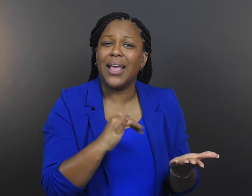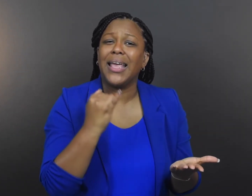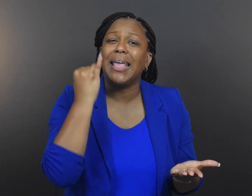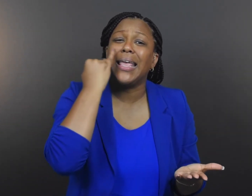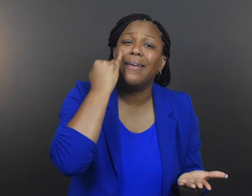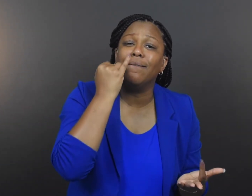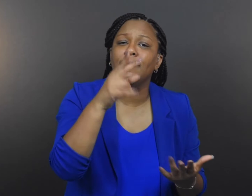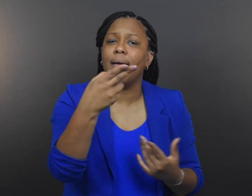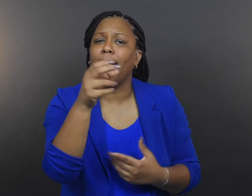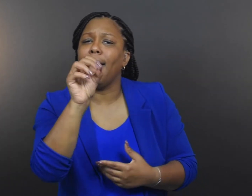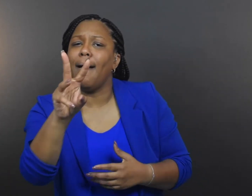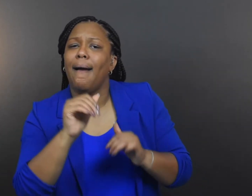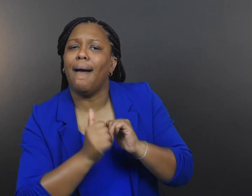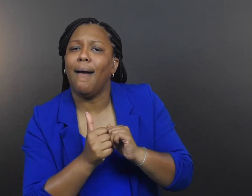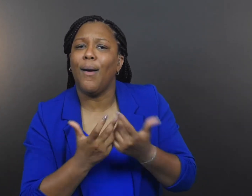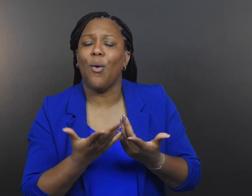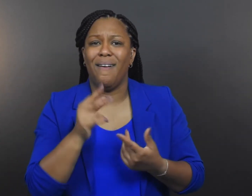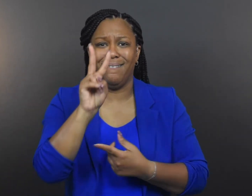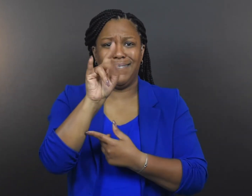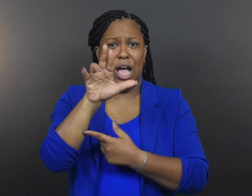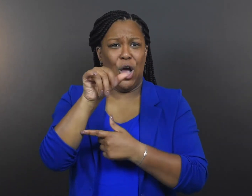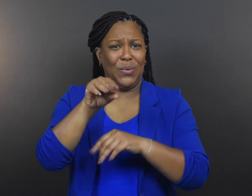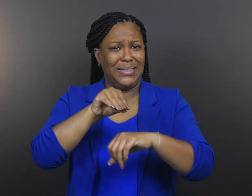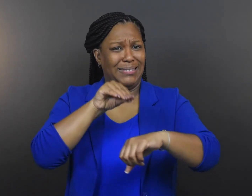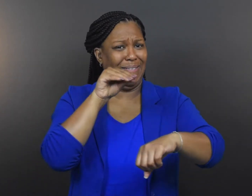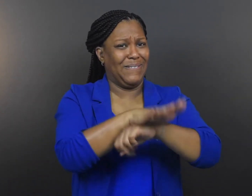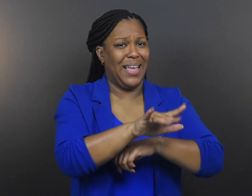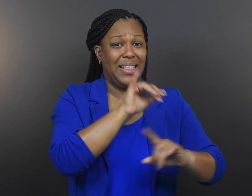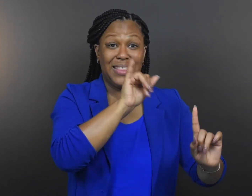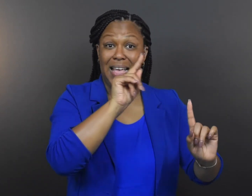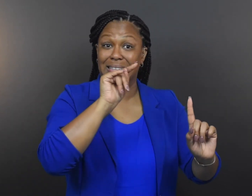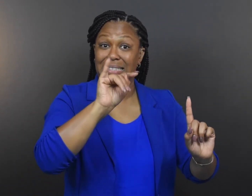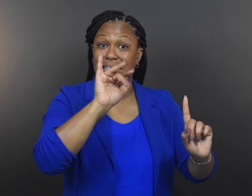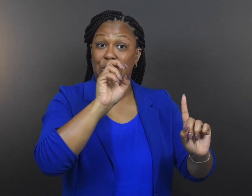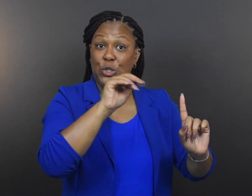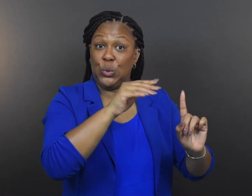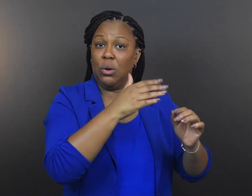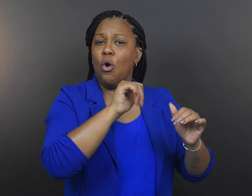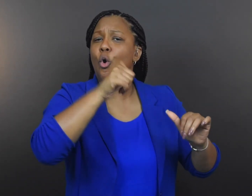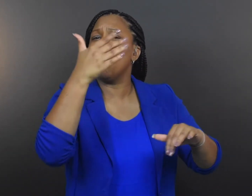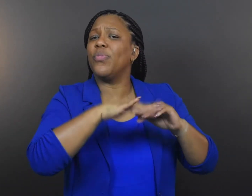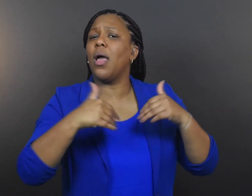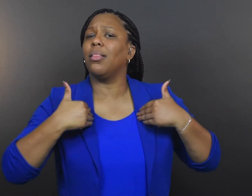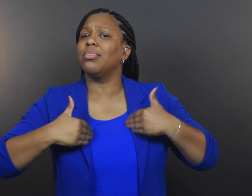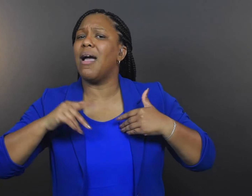if or how the virus affects tissue other than lung tissue,